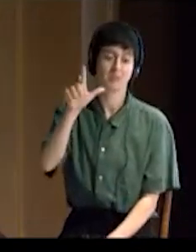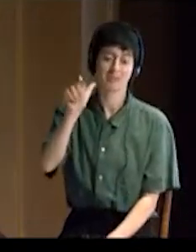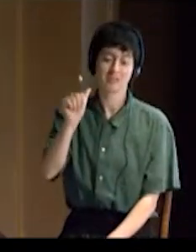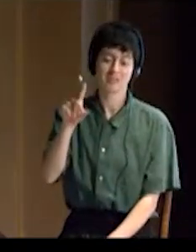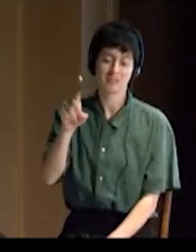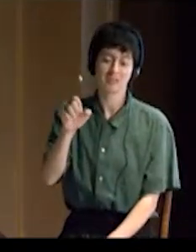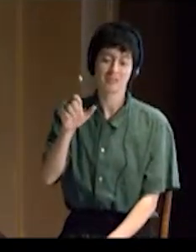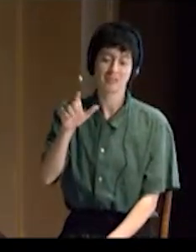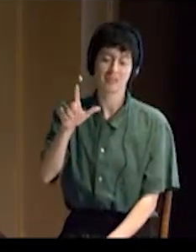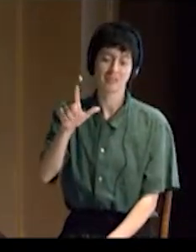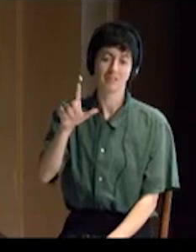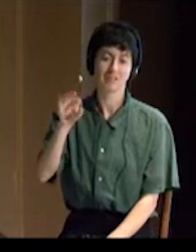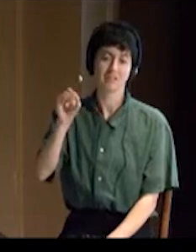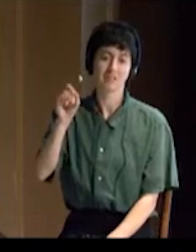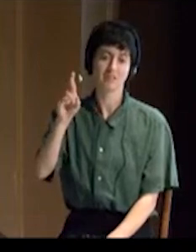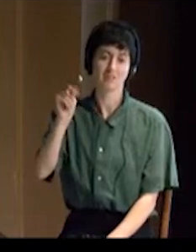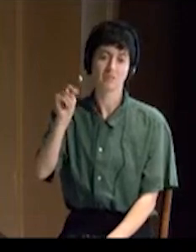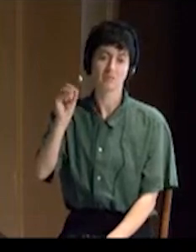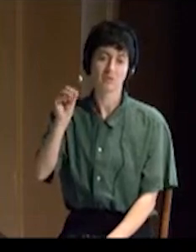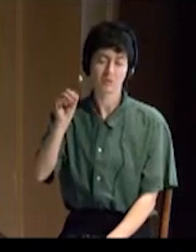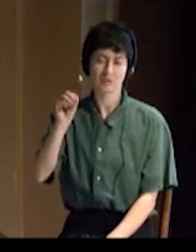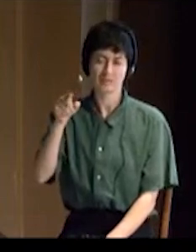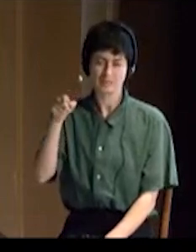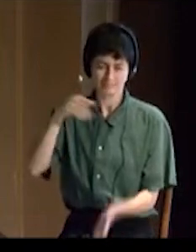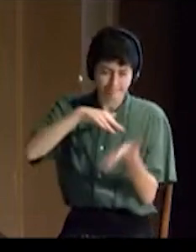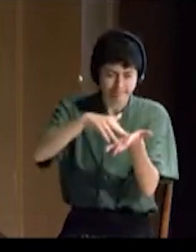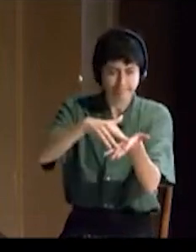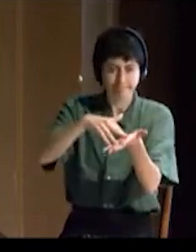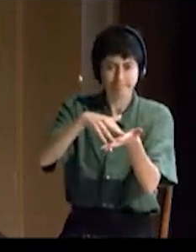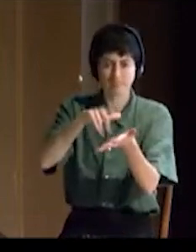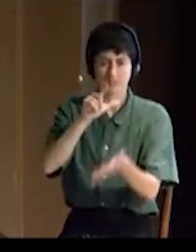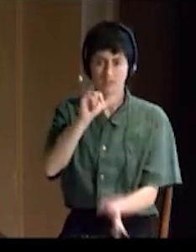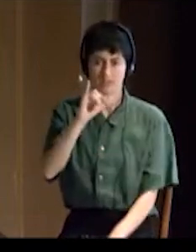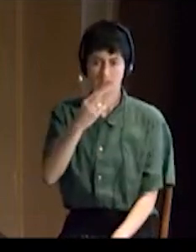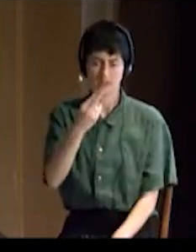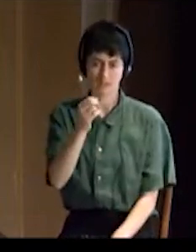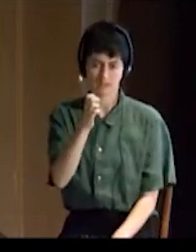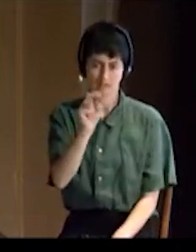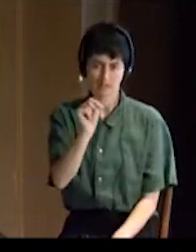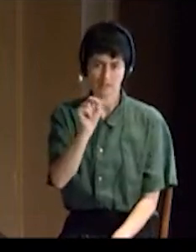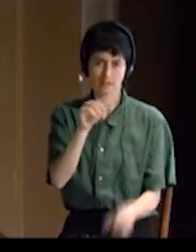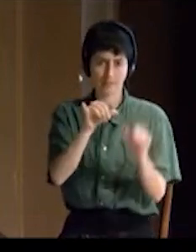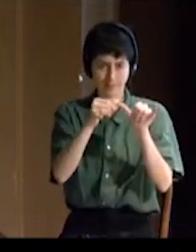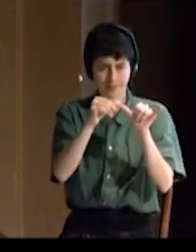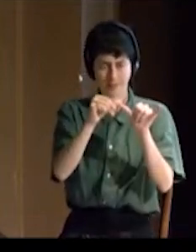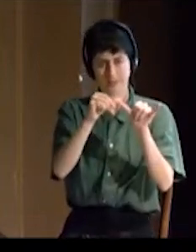at the Botanical Research Institute of Texas, and her work focuses on multiple aspects